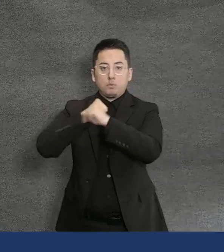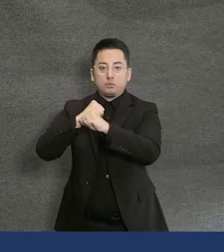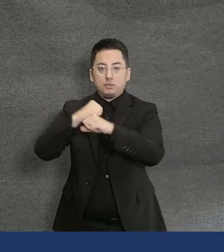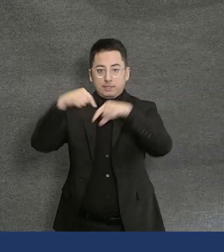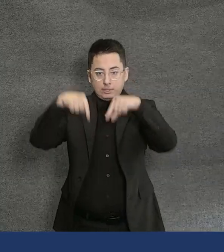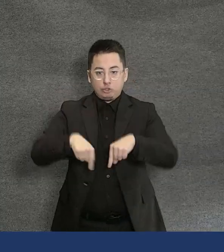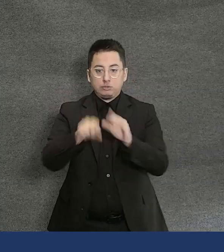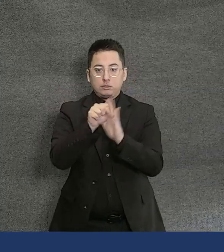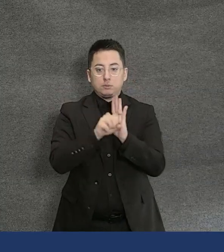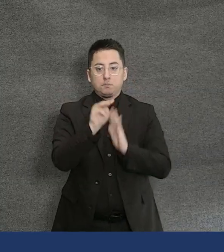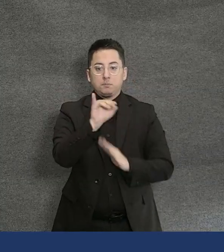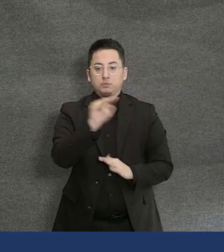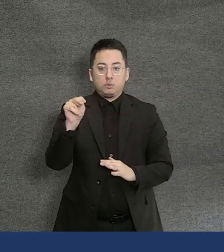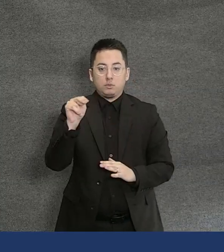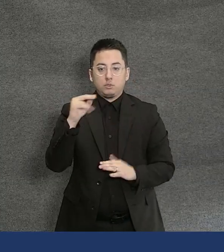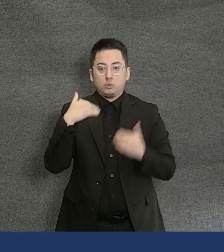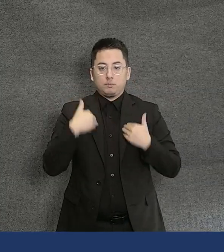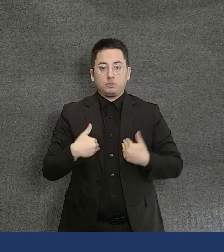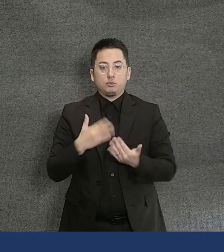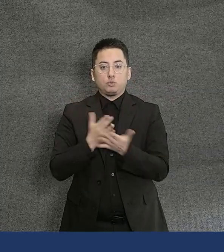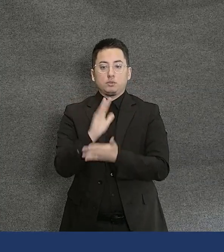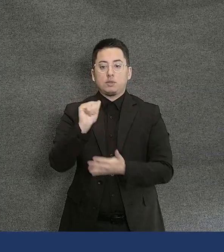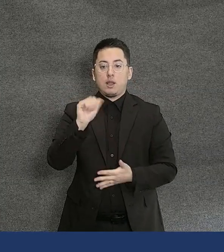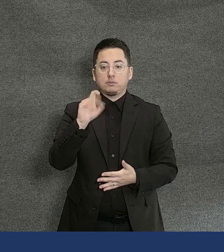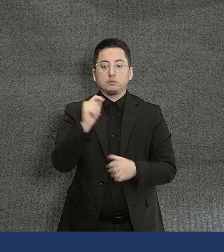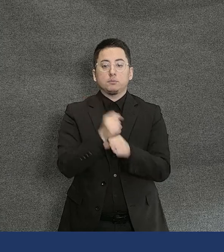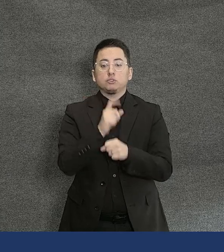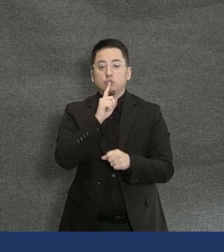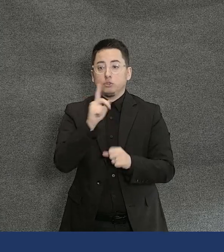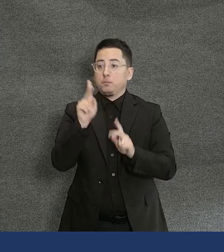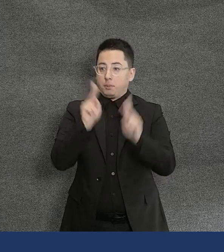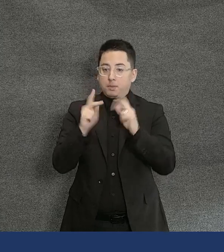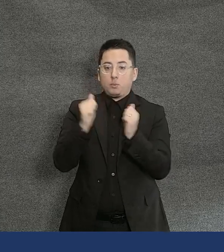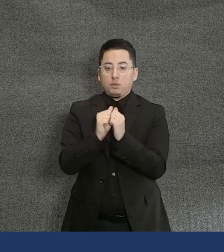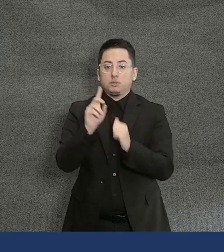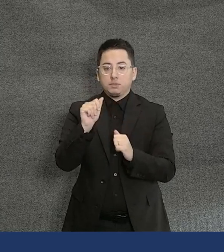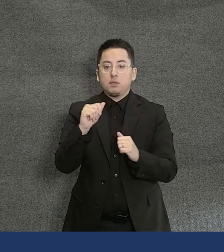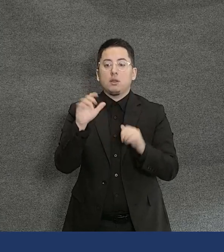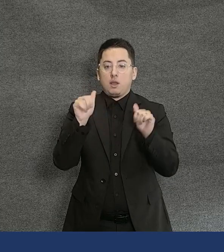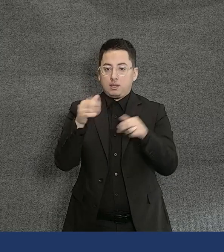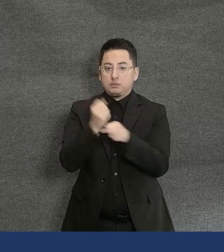and ensure that individuals with disabilities will be able to receive reasonable accommodations